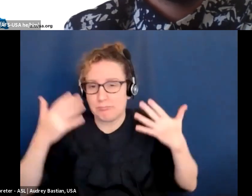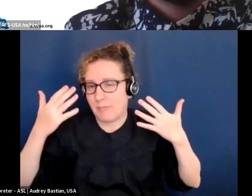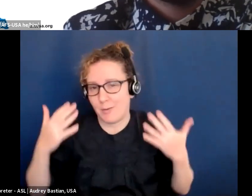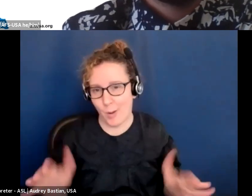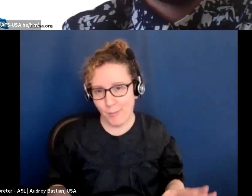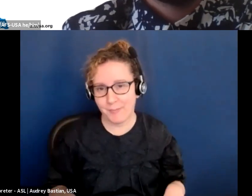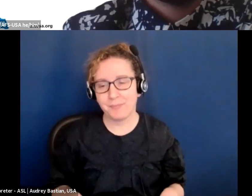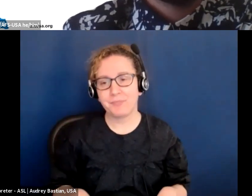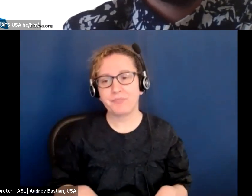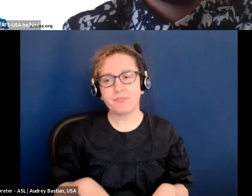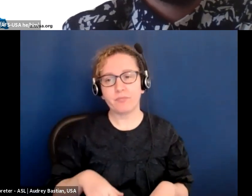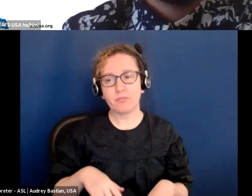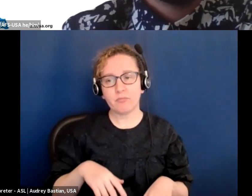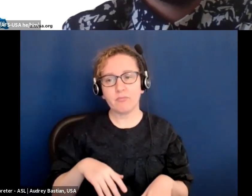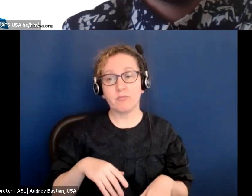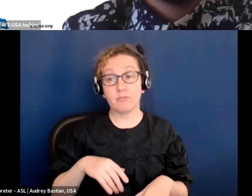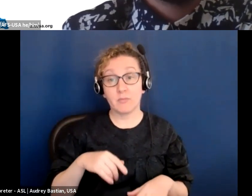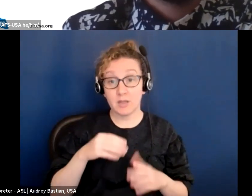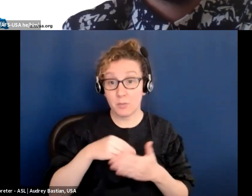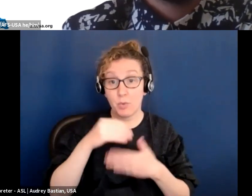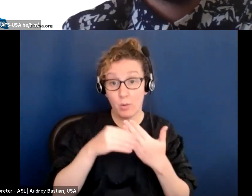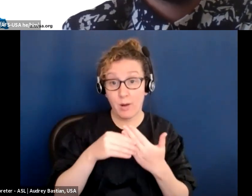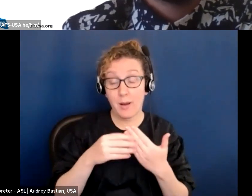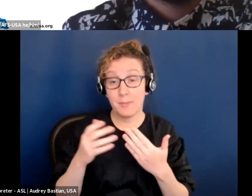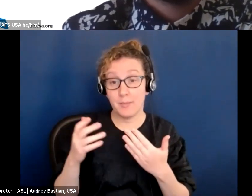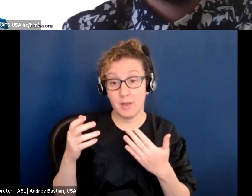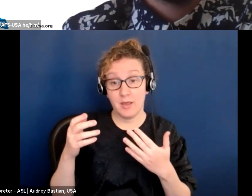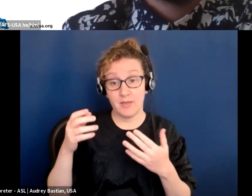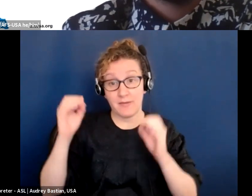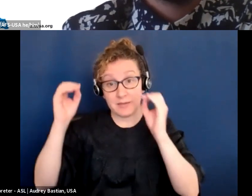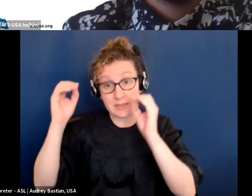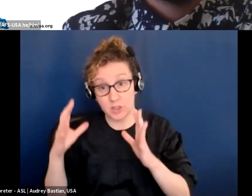It was a program that brought teachers with us and